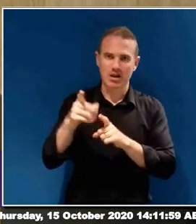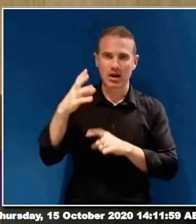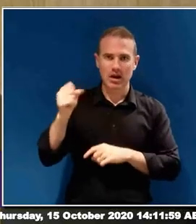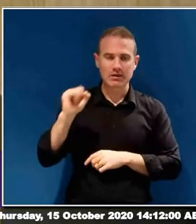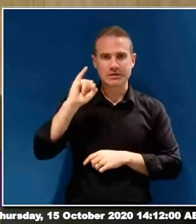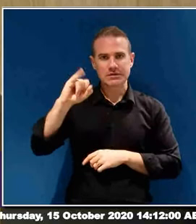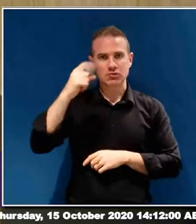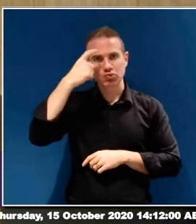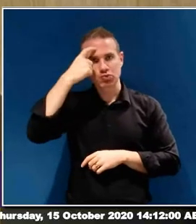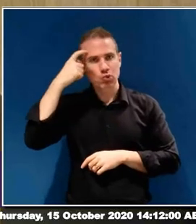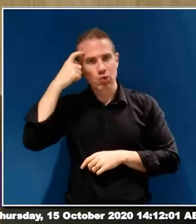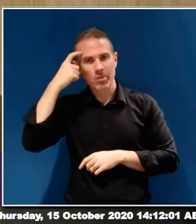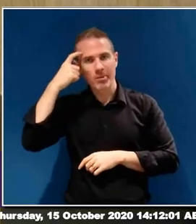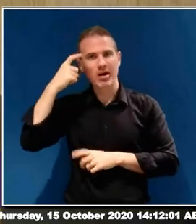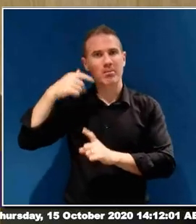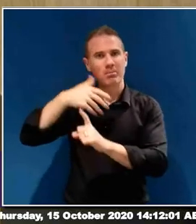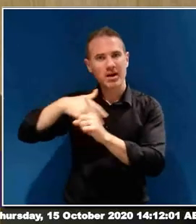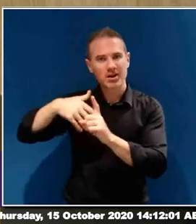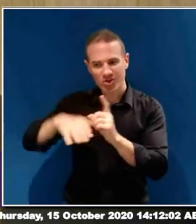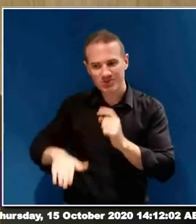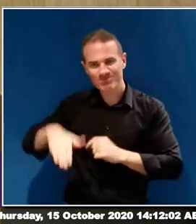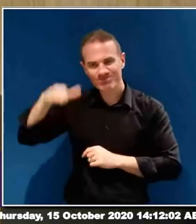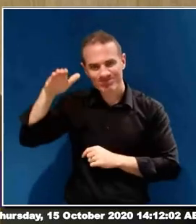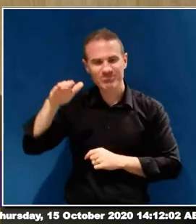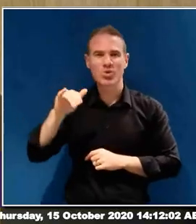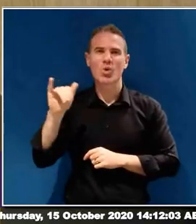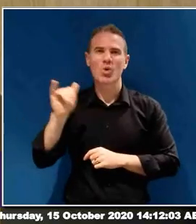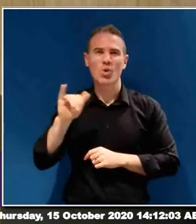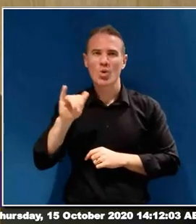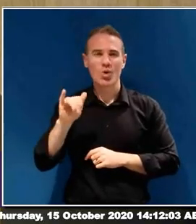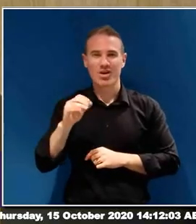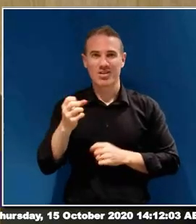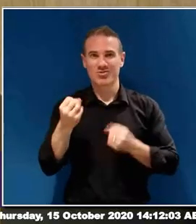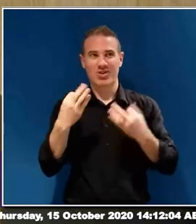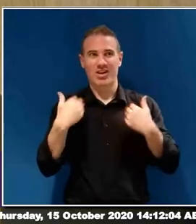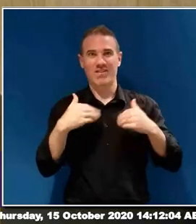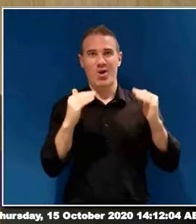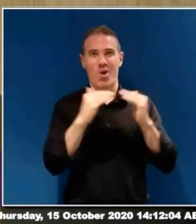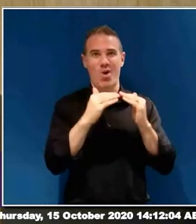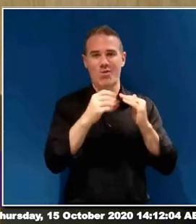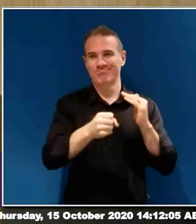of care who generally have a history of trauma, schools did struggle with that